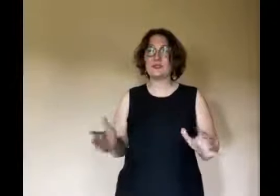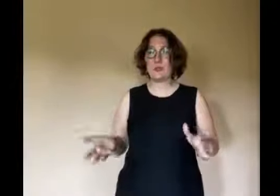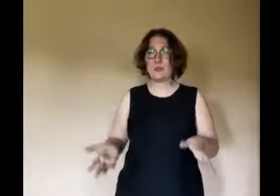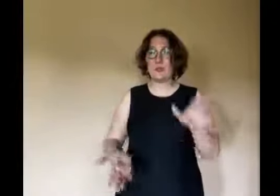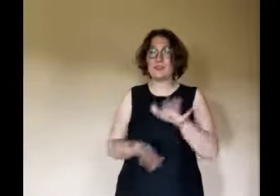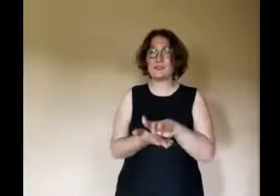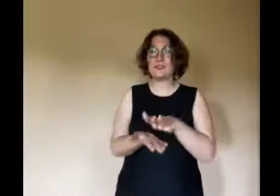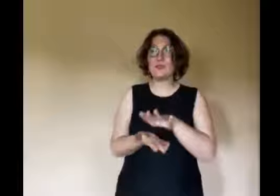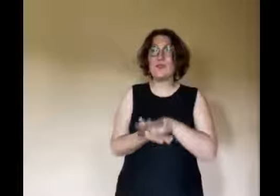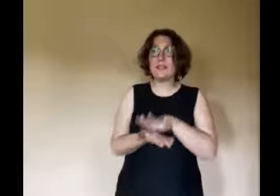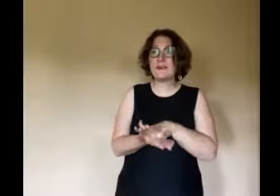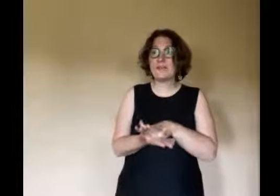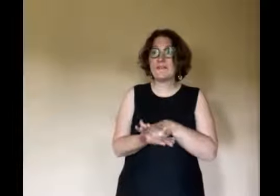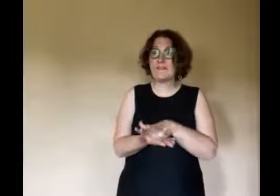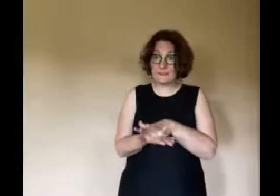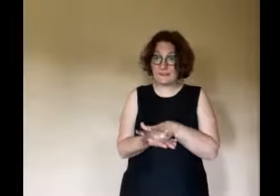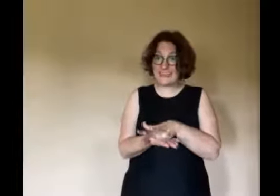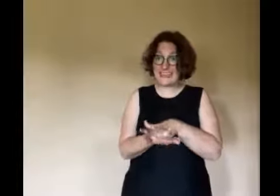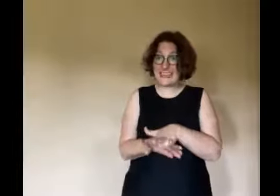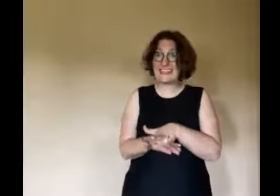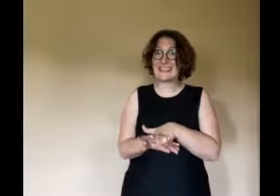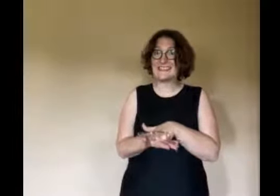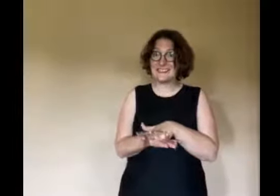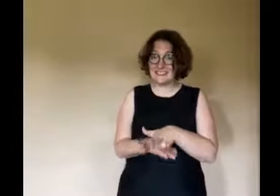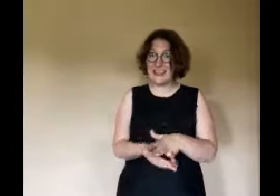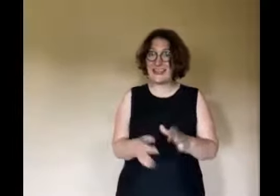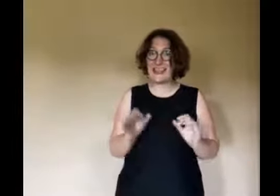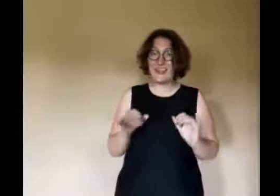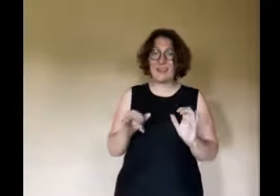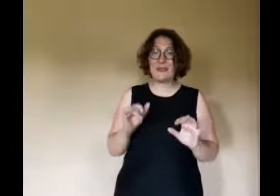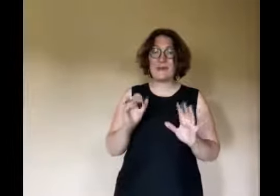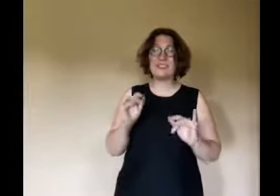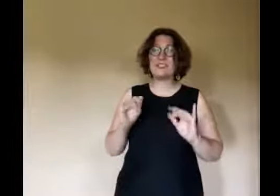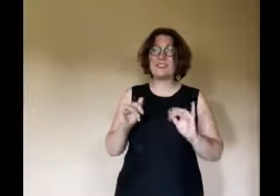13:00 basketball with the president don't enormous delegates send a compliment in the morning